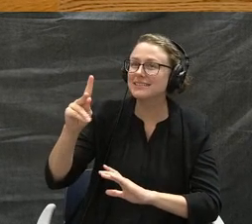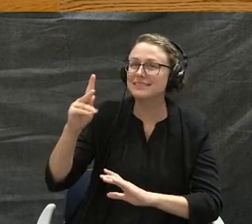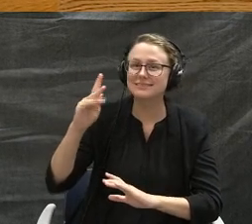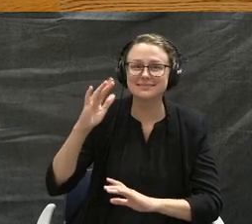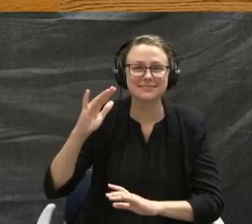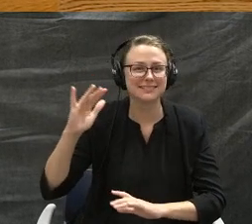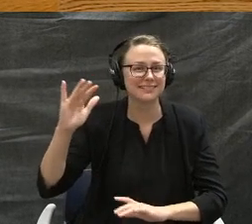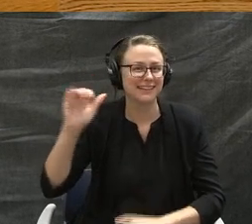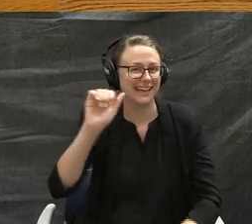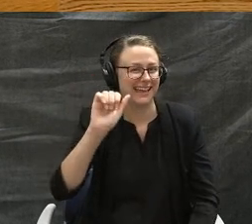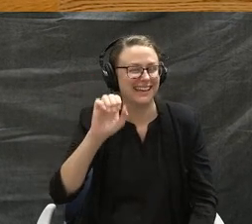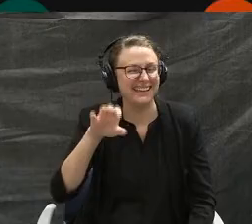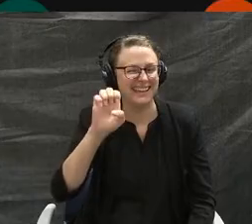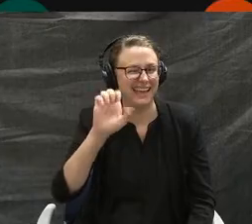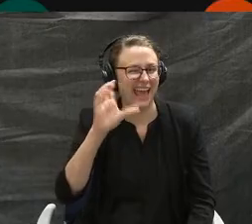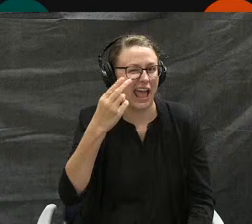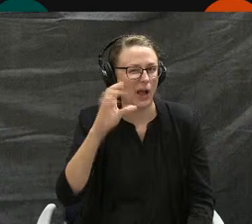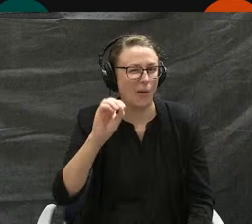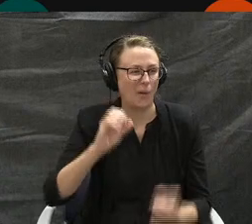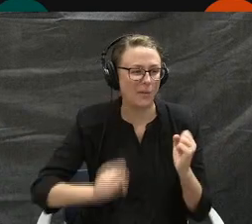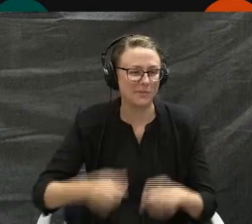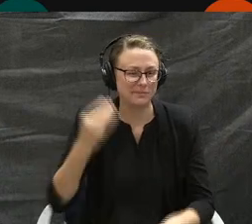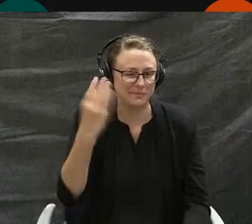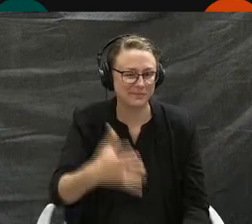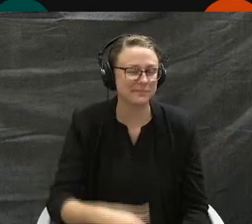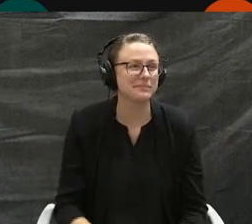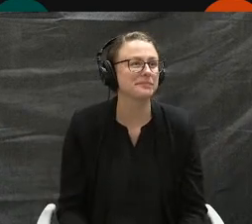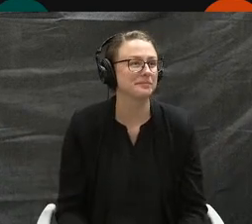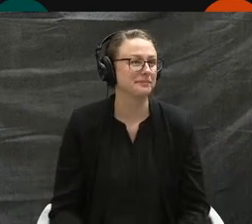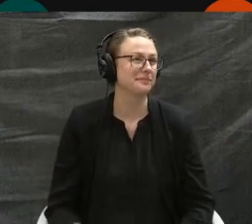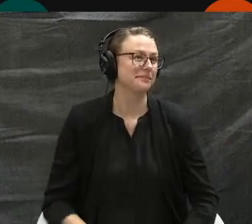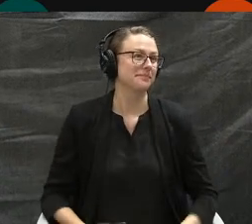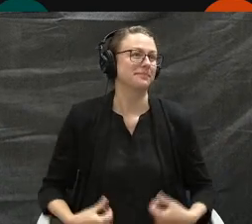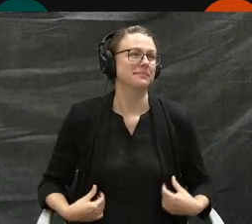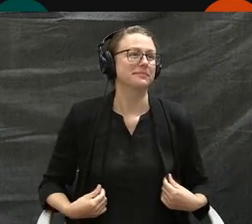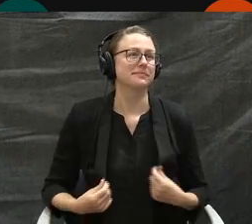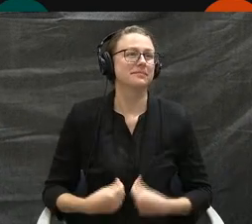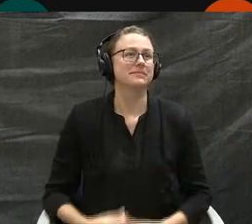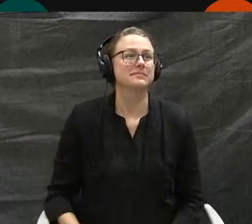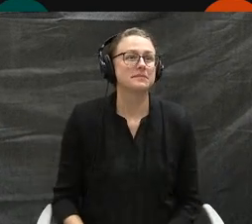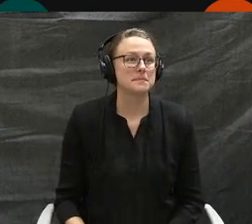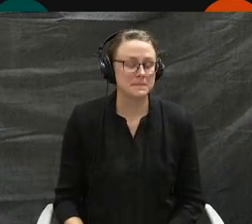Thank you that pierces so I'm going to spend a little bit of